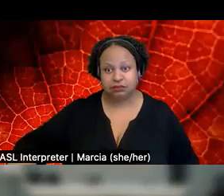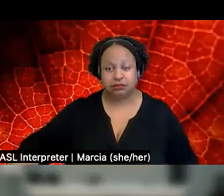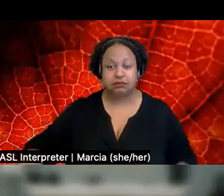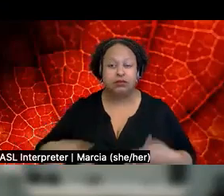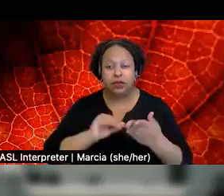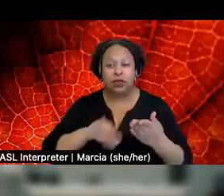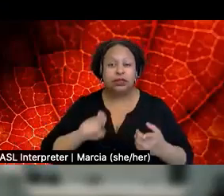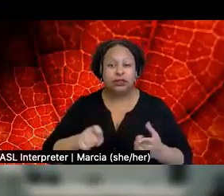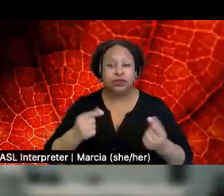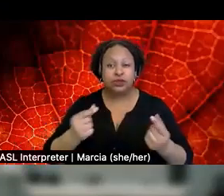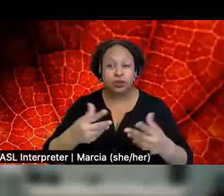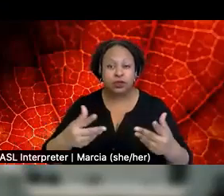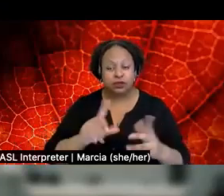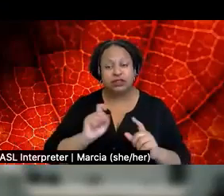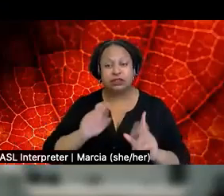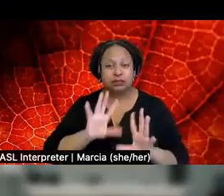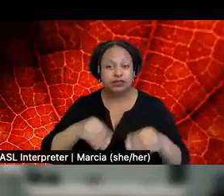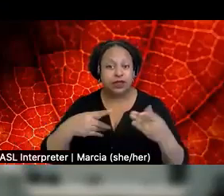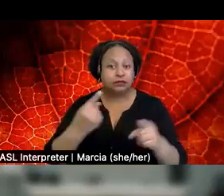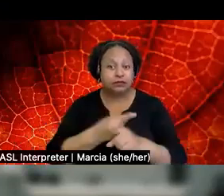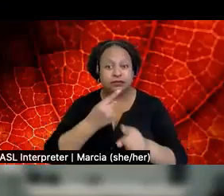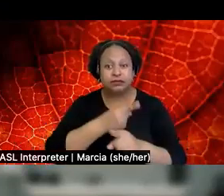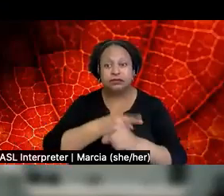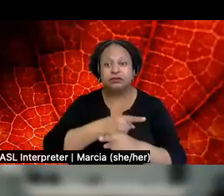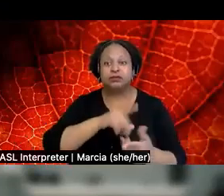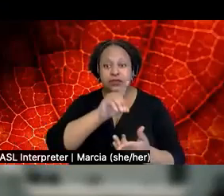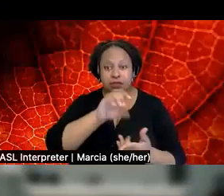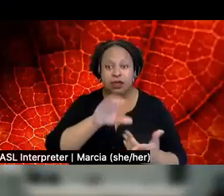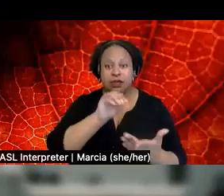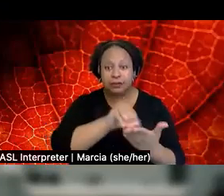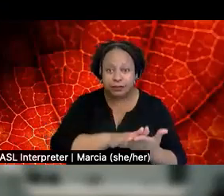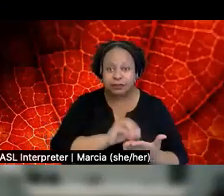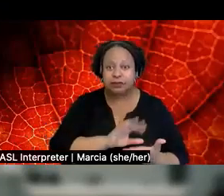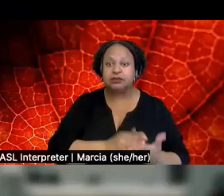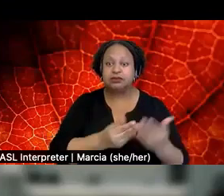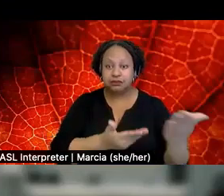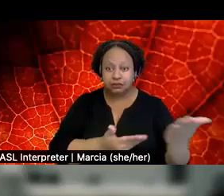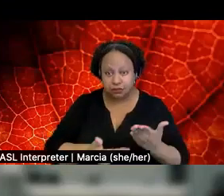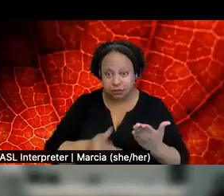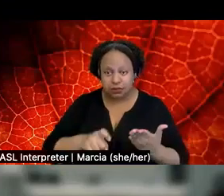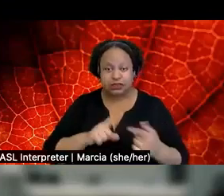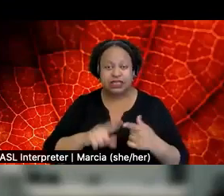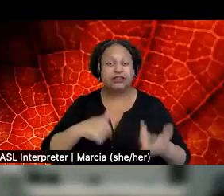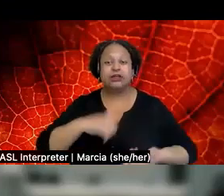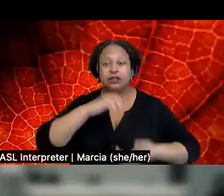They need to collaborate and decide on accommodations and to follow the